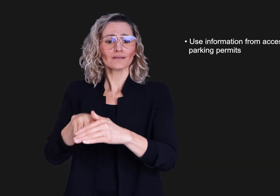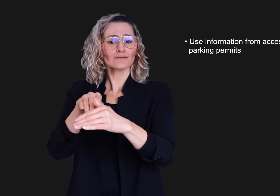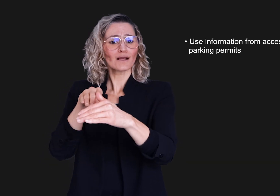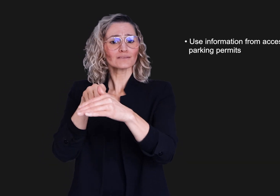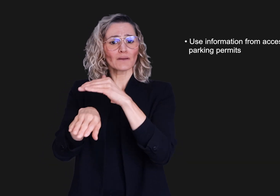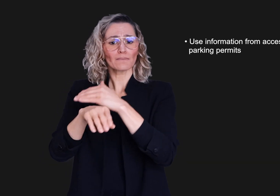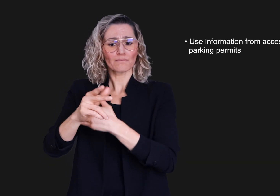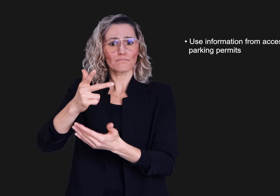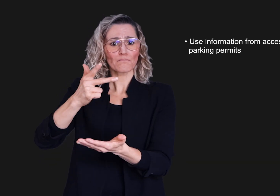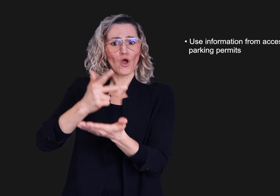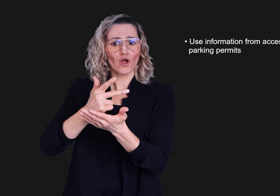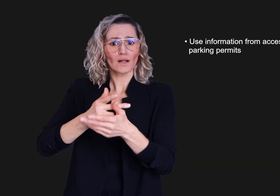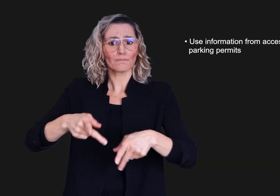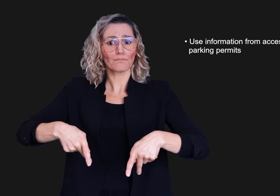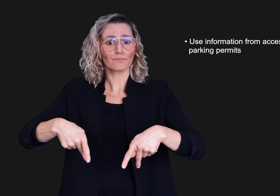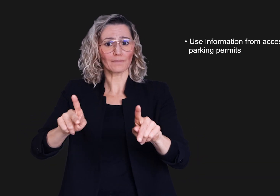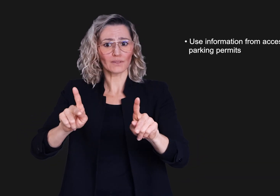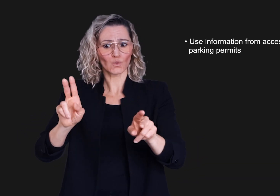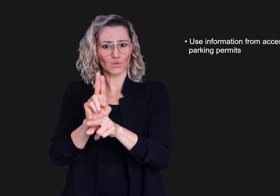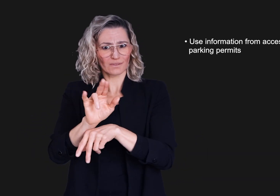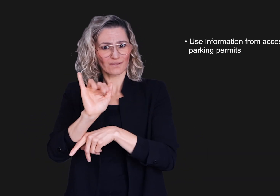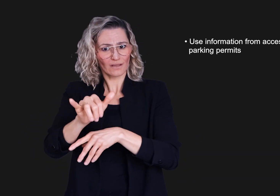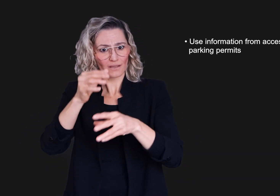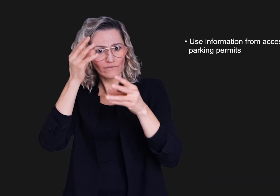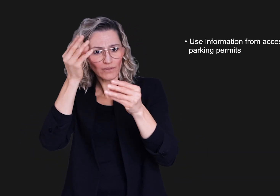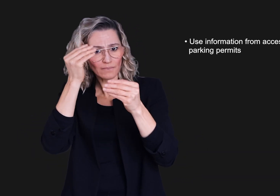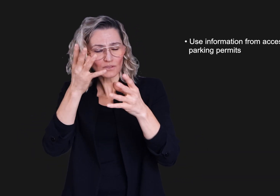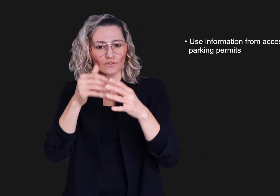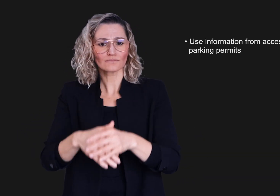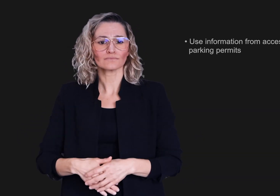• Use information from accessible parking permits